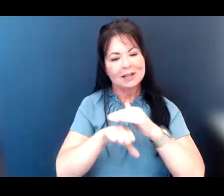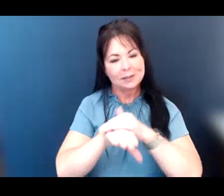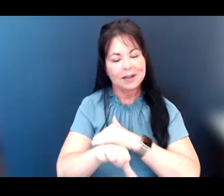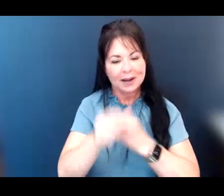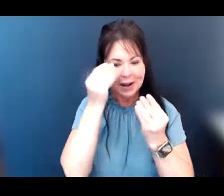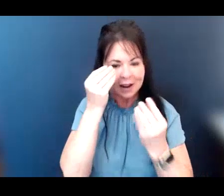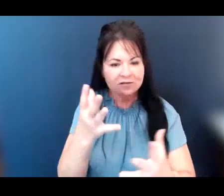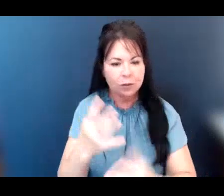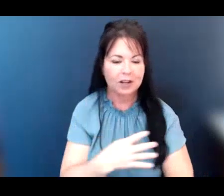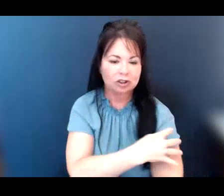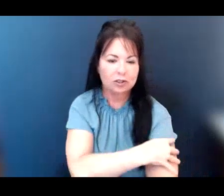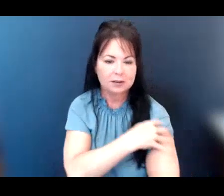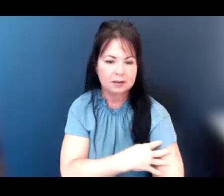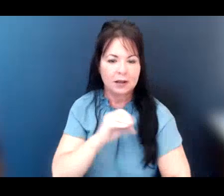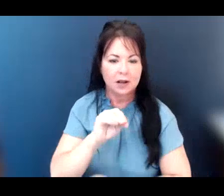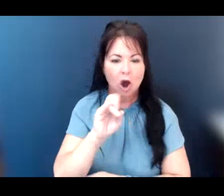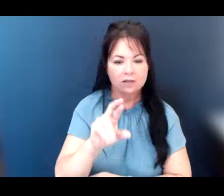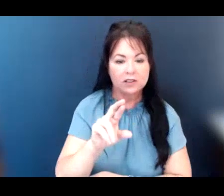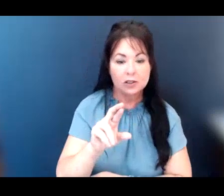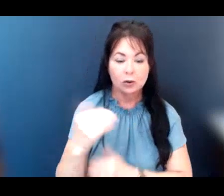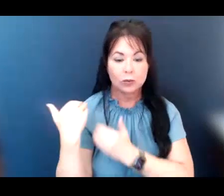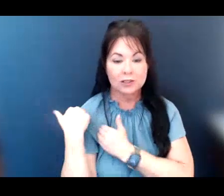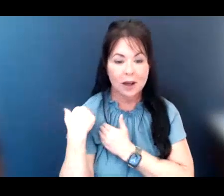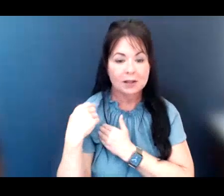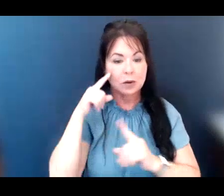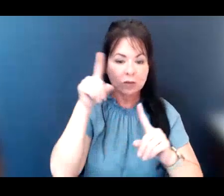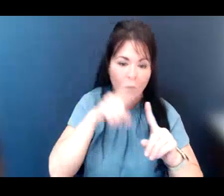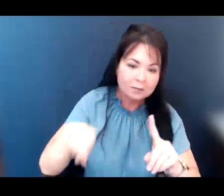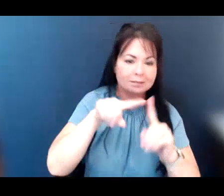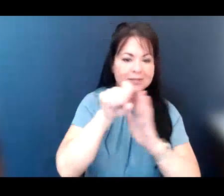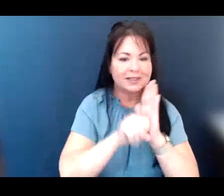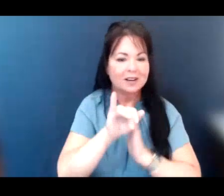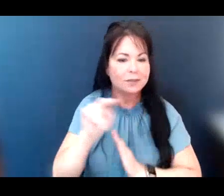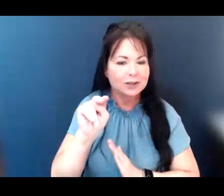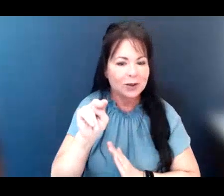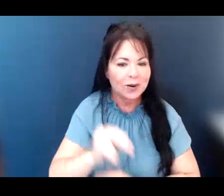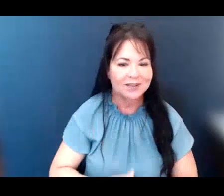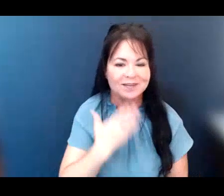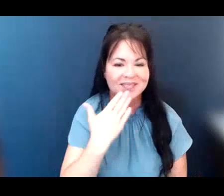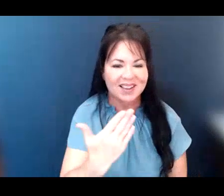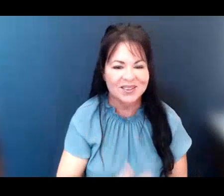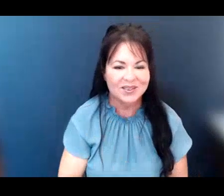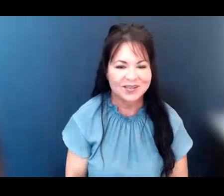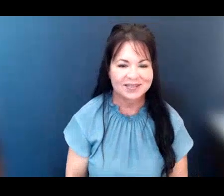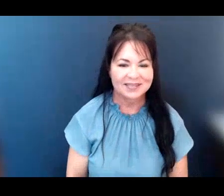at the state of Minnesota. Thank you. And I'll go next.